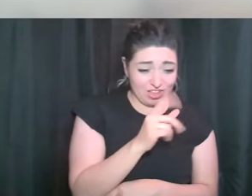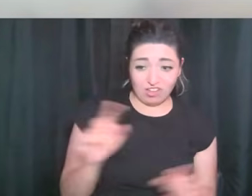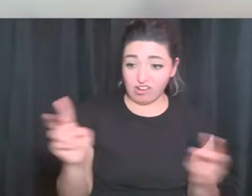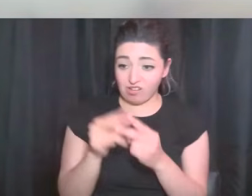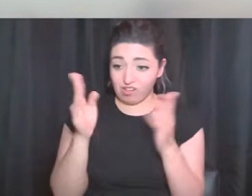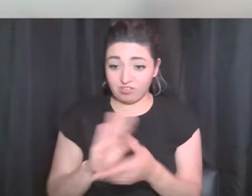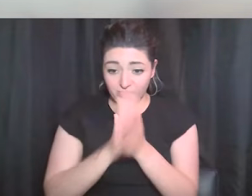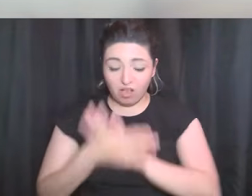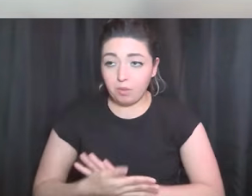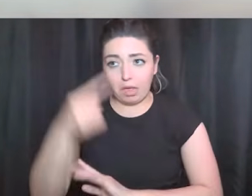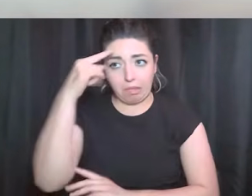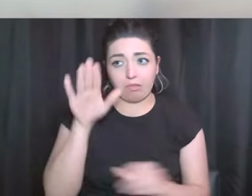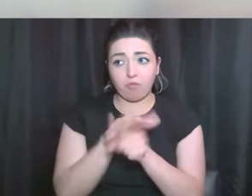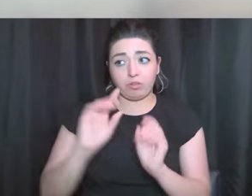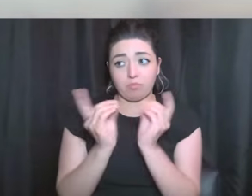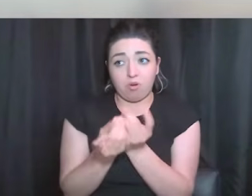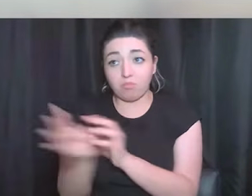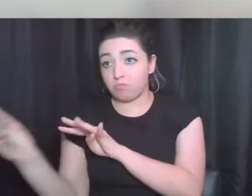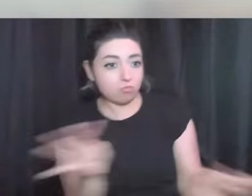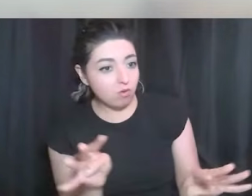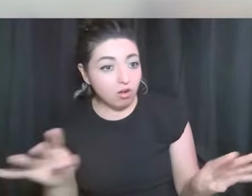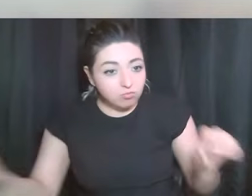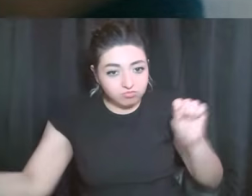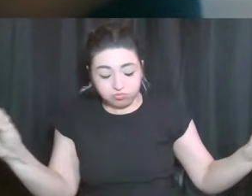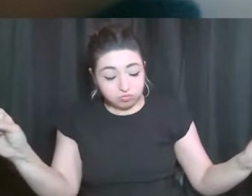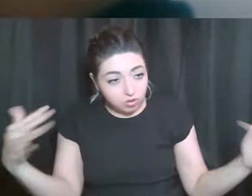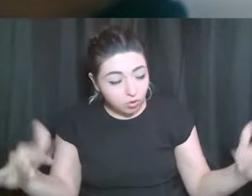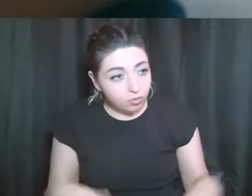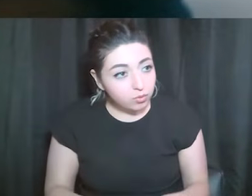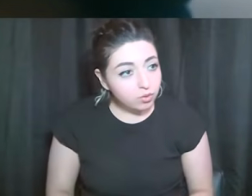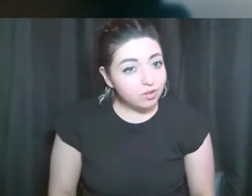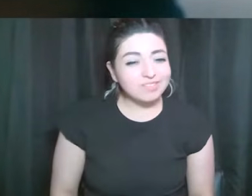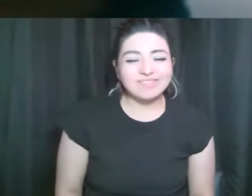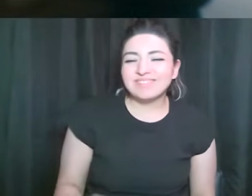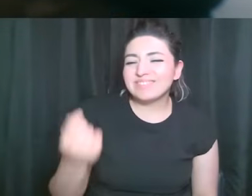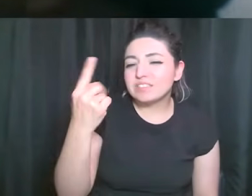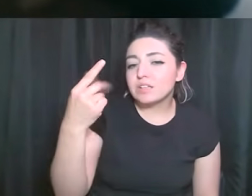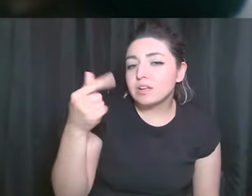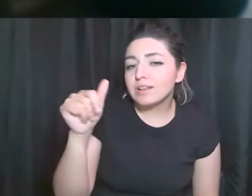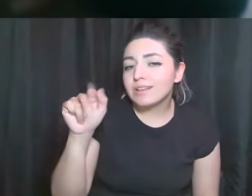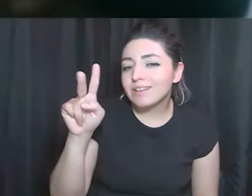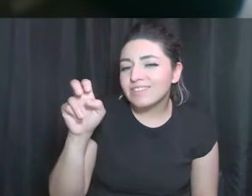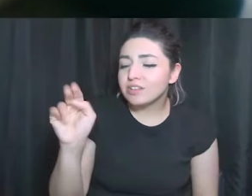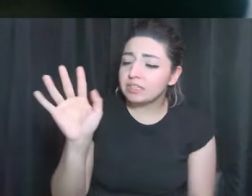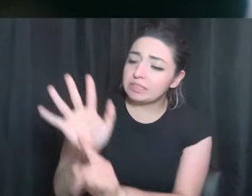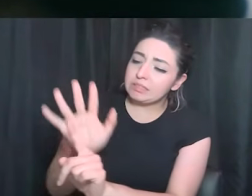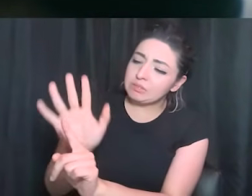Look. Gavin's... Gavin. He's come a long way, but he hasn't ever really been friendly.